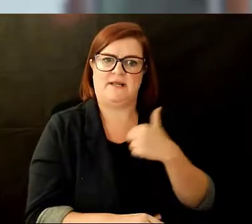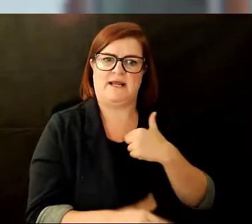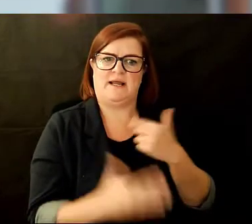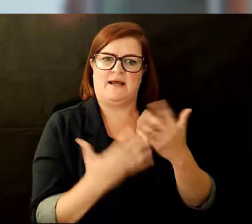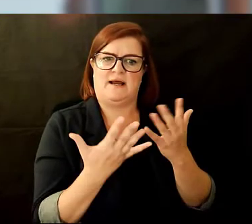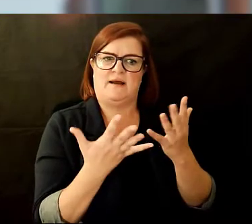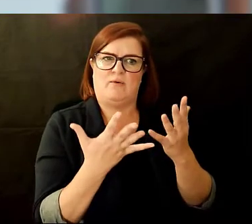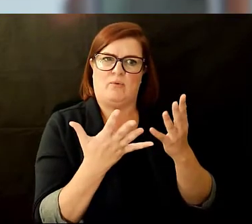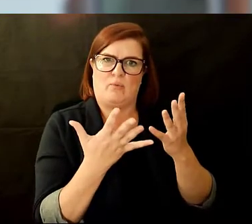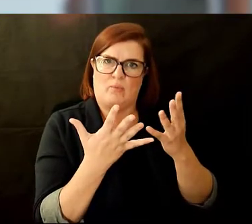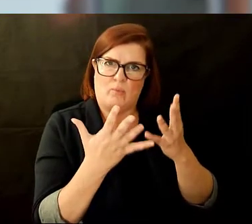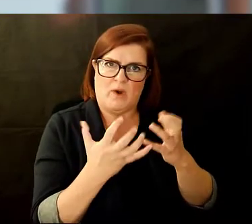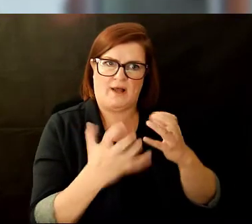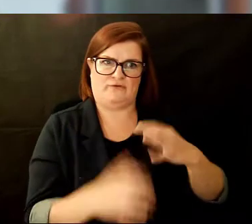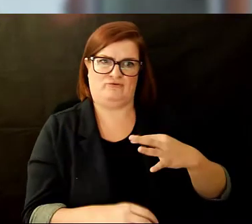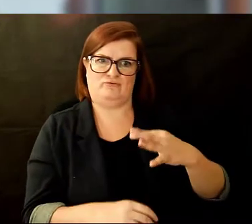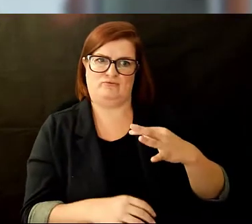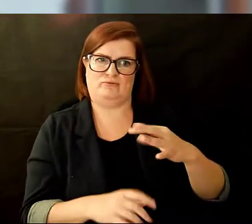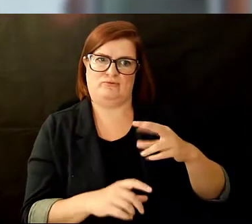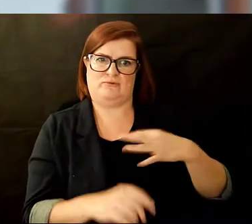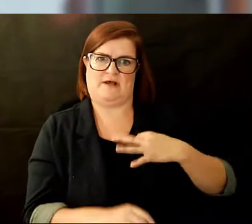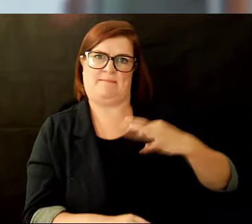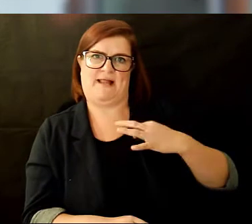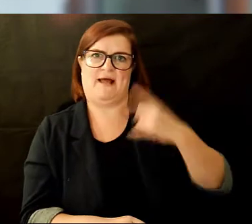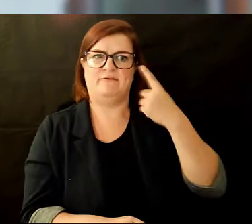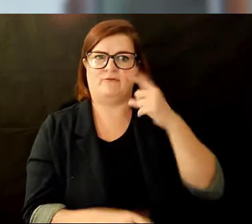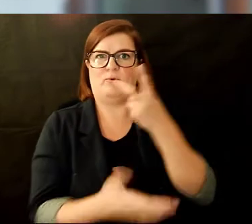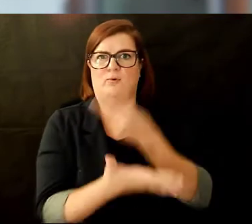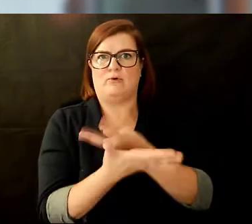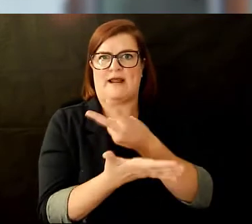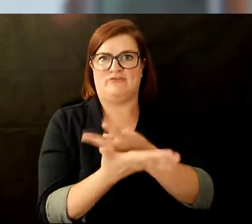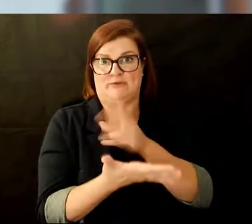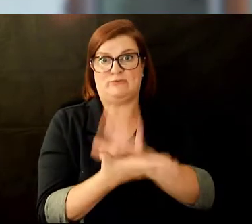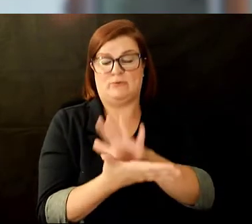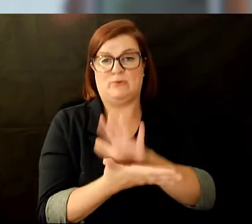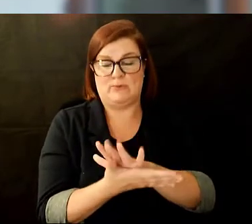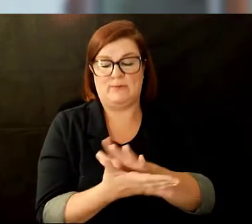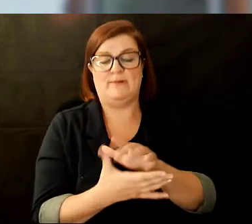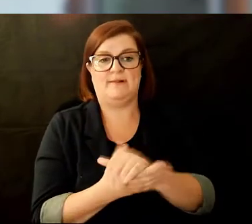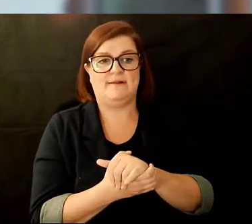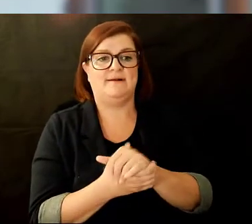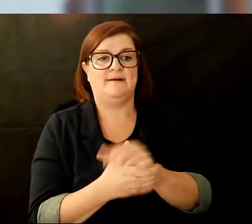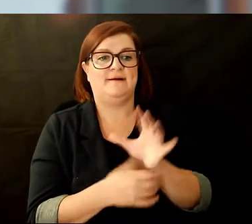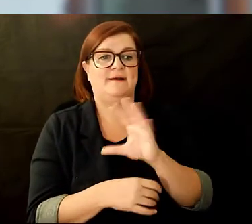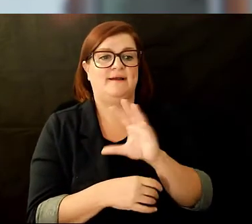wanting to apply for my graduate work,